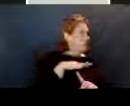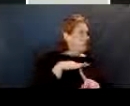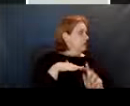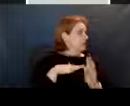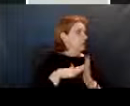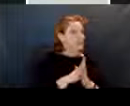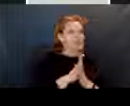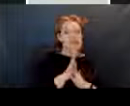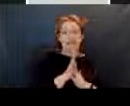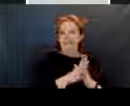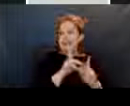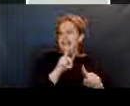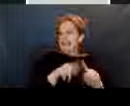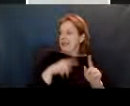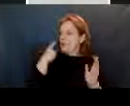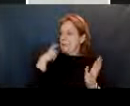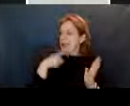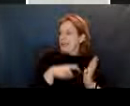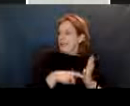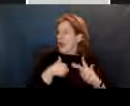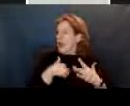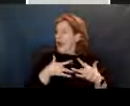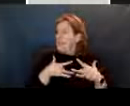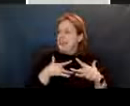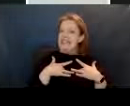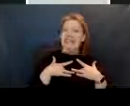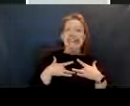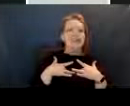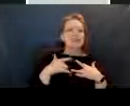My time was telling me that I should have descended but I wasn't.